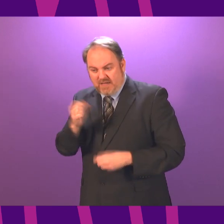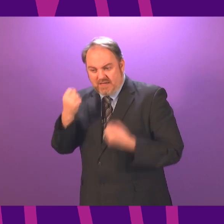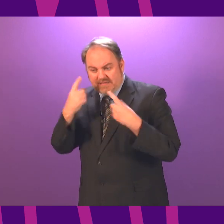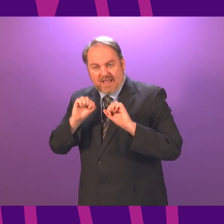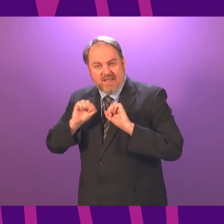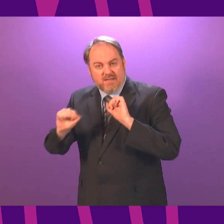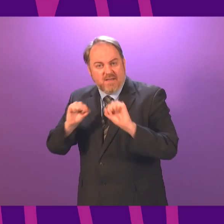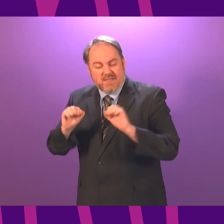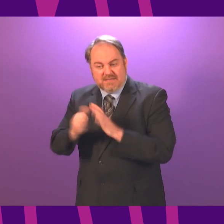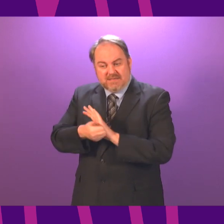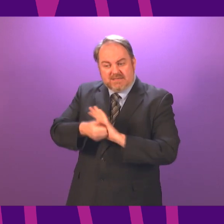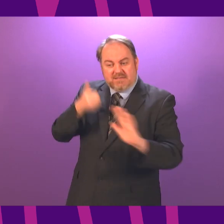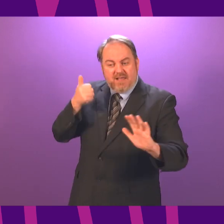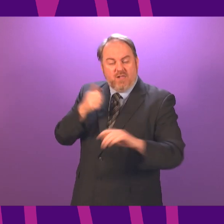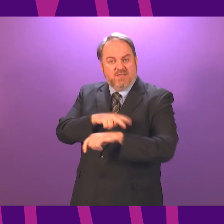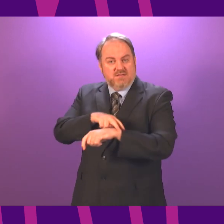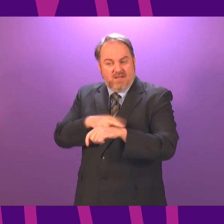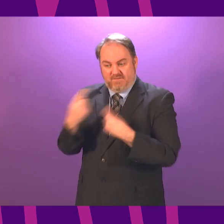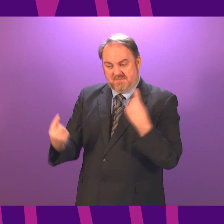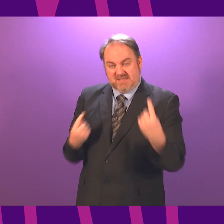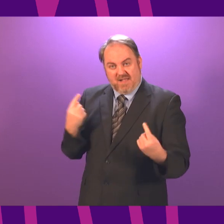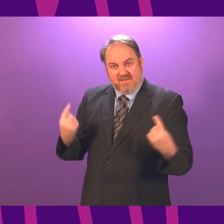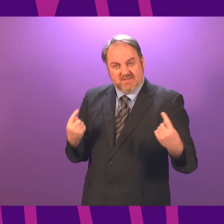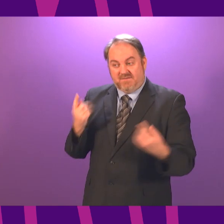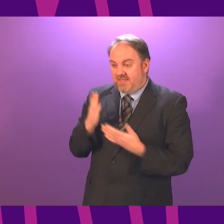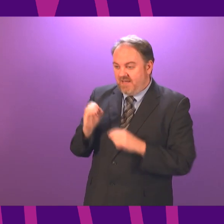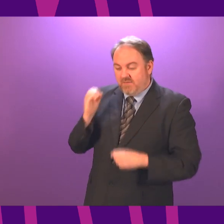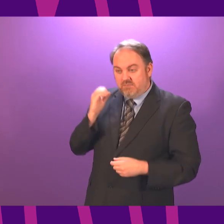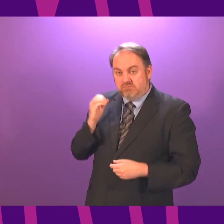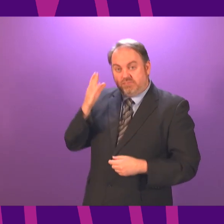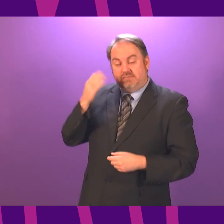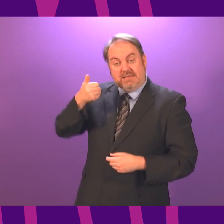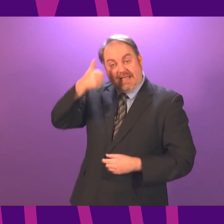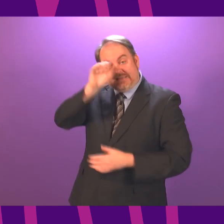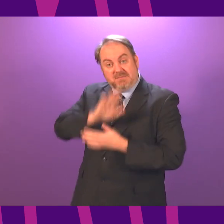people who are deployed. Individuals who are experienced and active vaccinators need